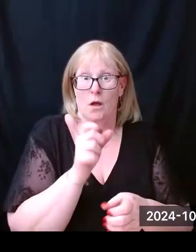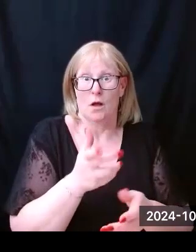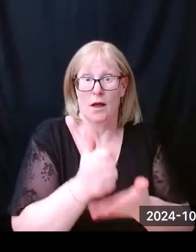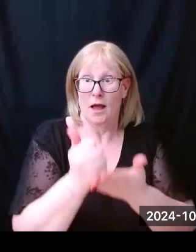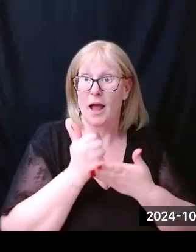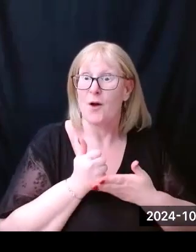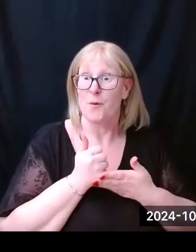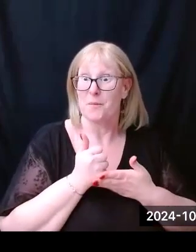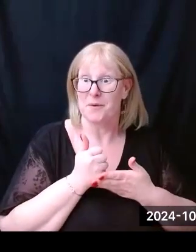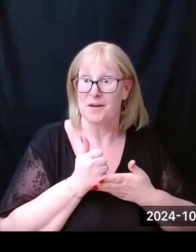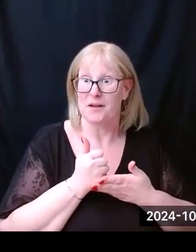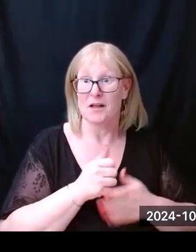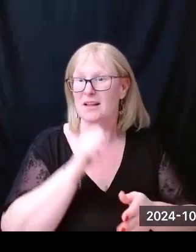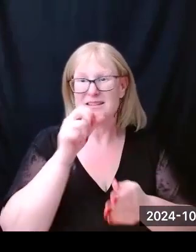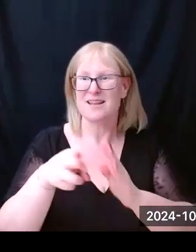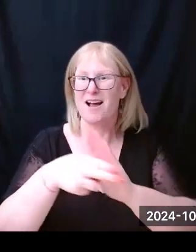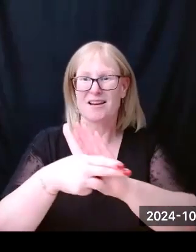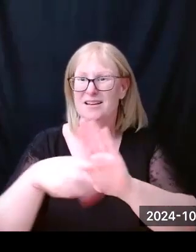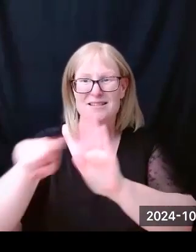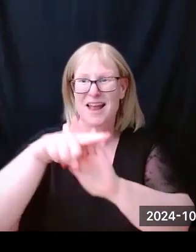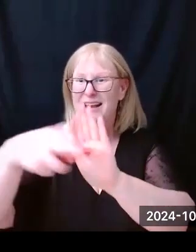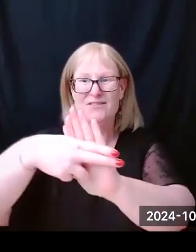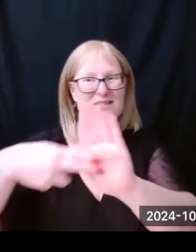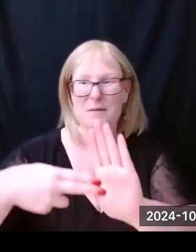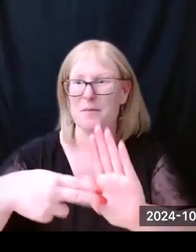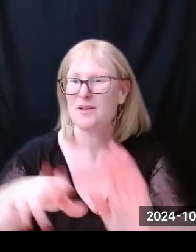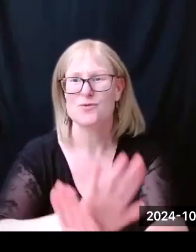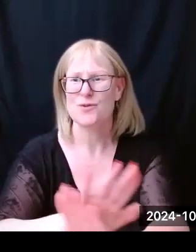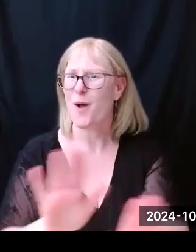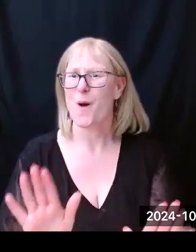This is about how we do better for all of us and that means doing it together.